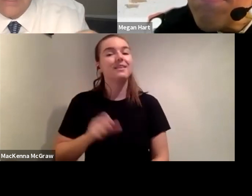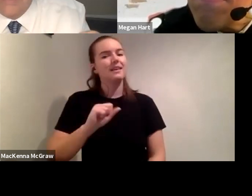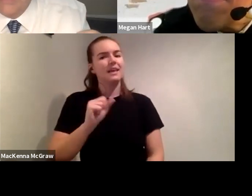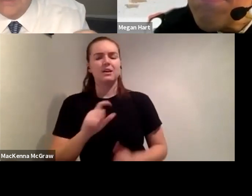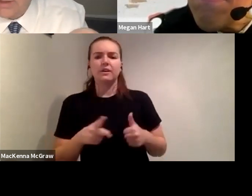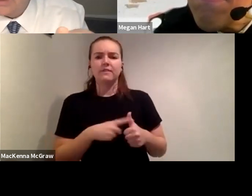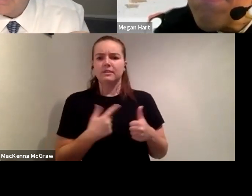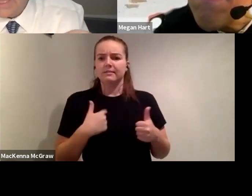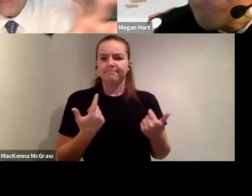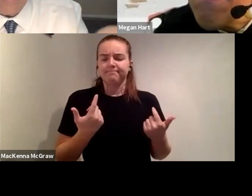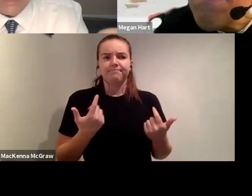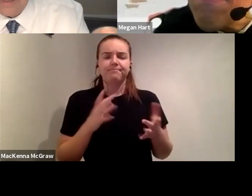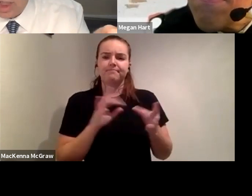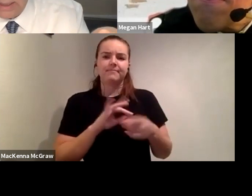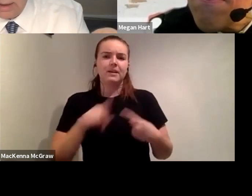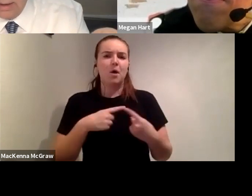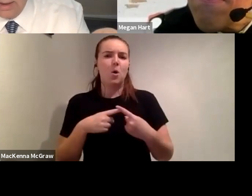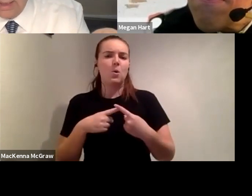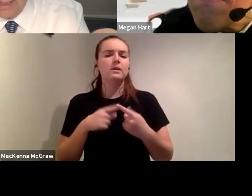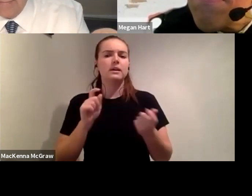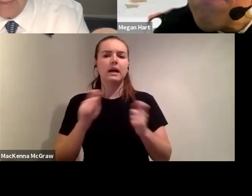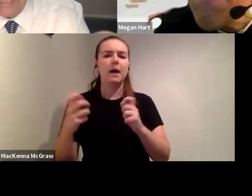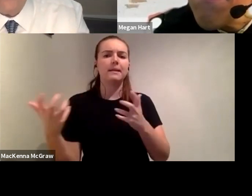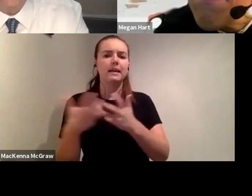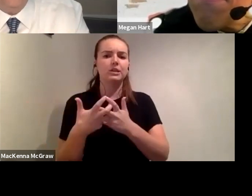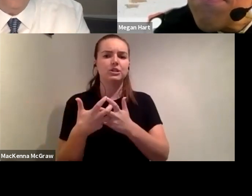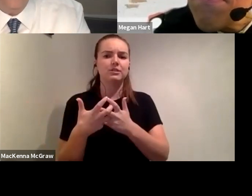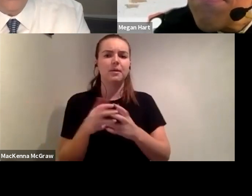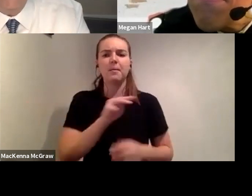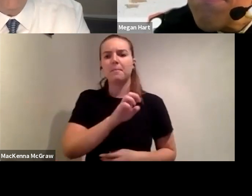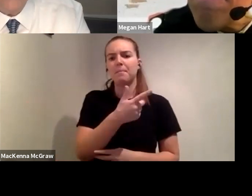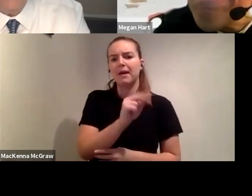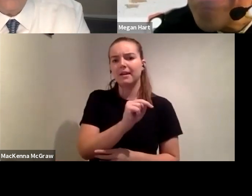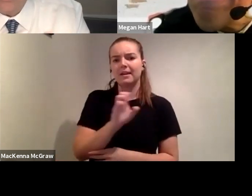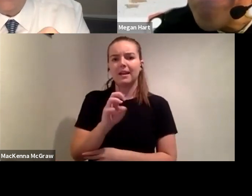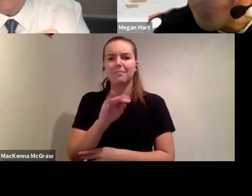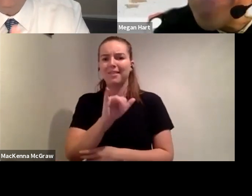We will go back to David.